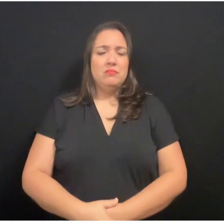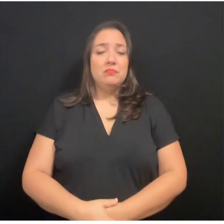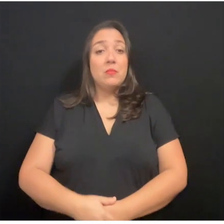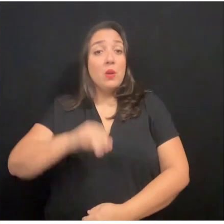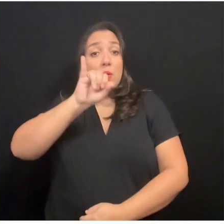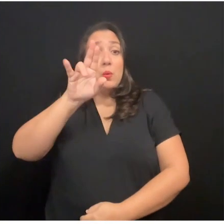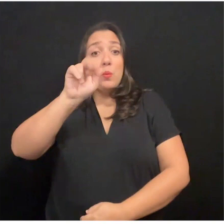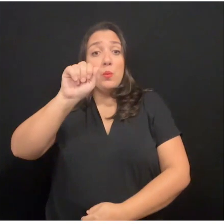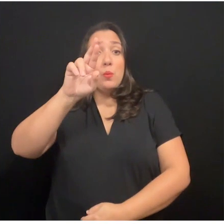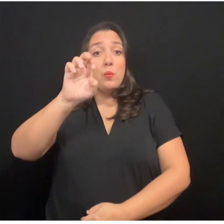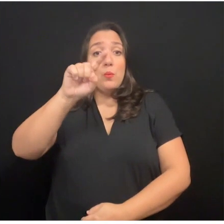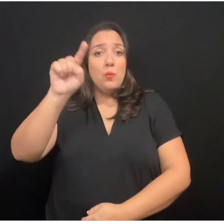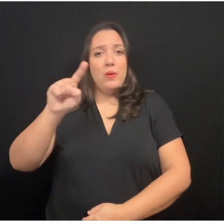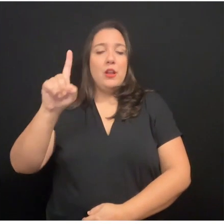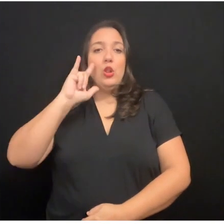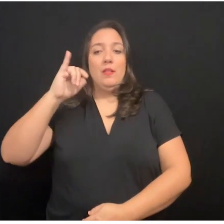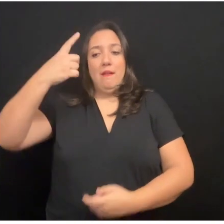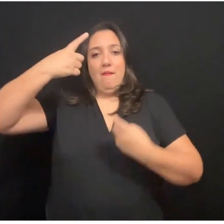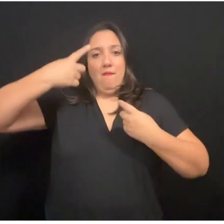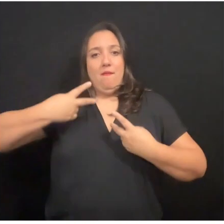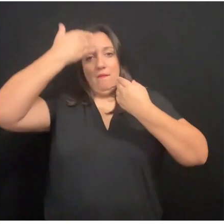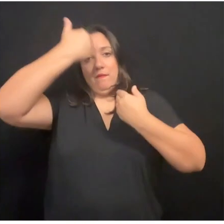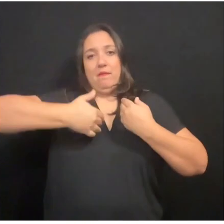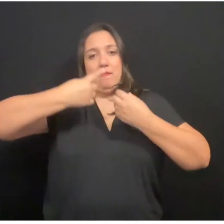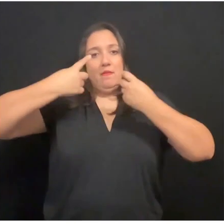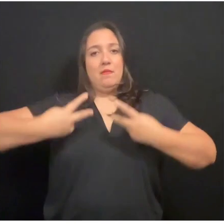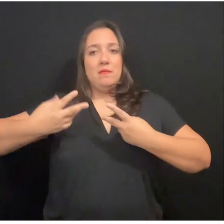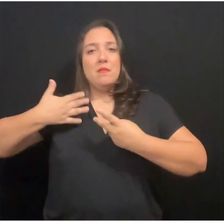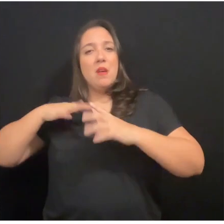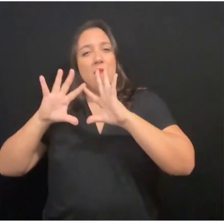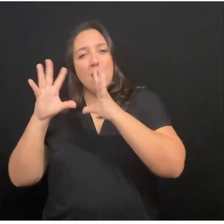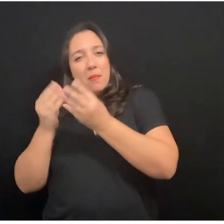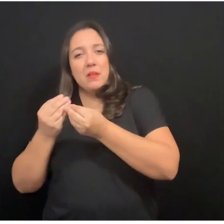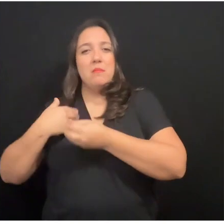Juarez, you know, it's my other half, my family, my friends, it's the same desert.